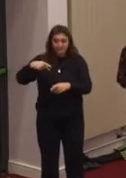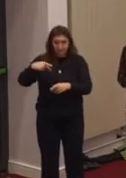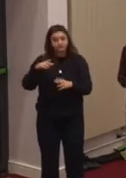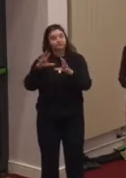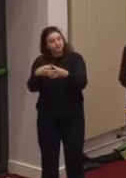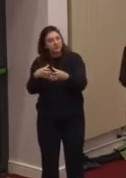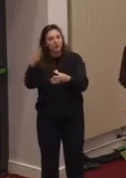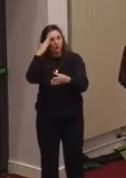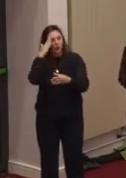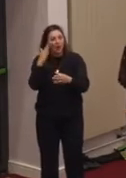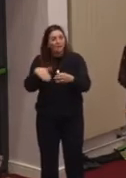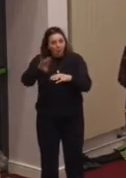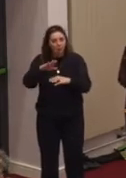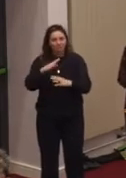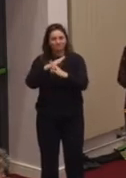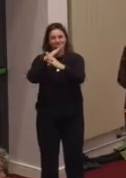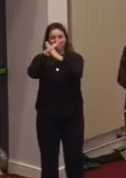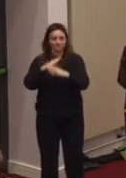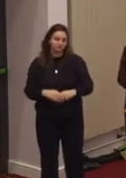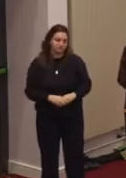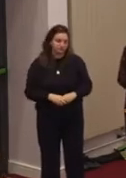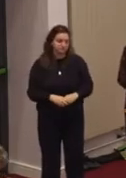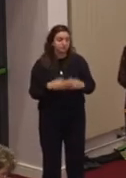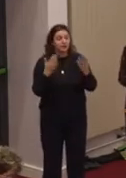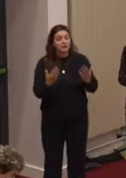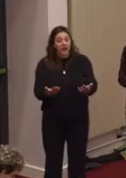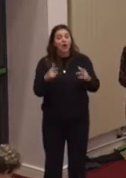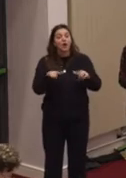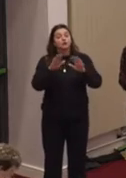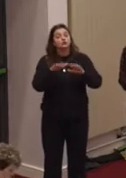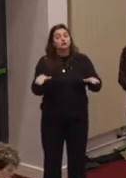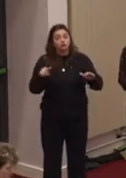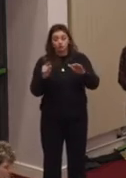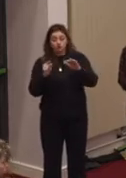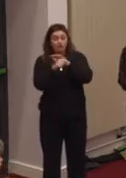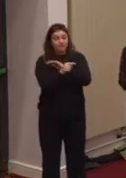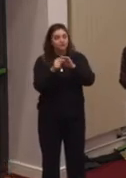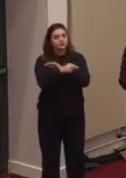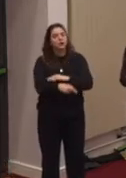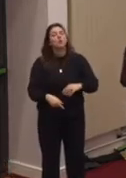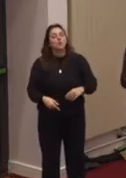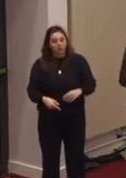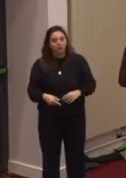Also for refugees particularly, we see language barriers. If children are displaced across